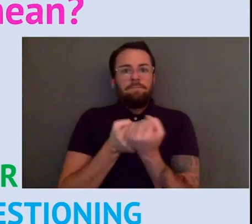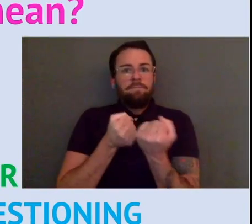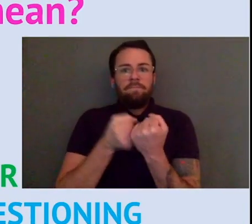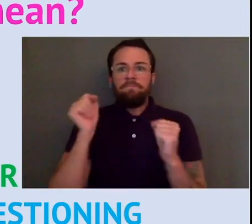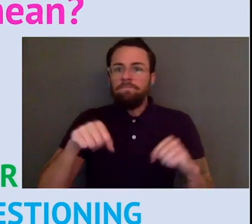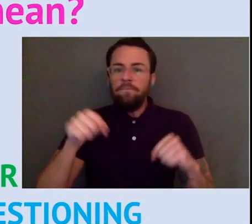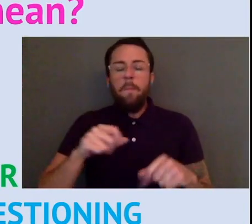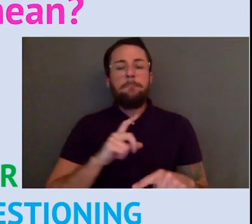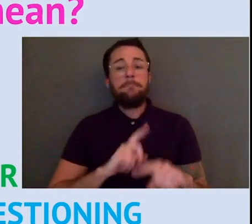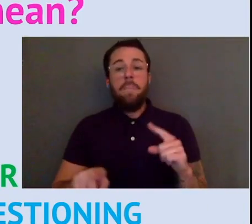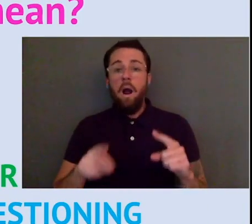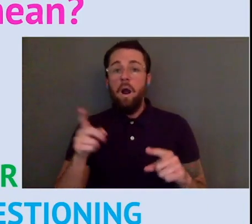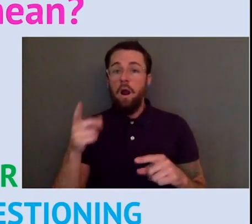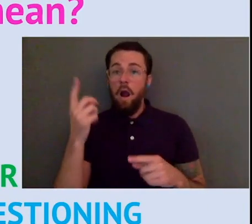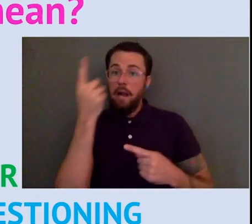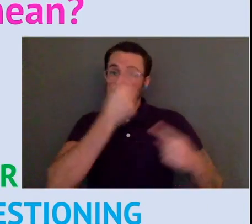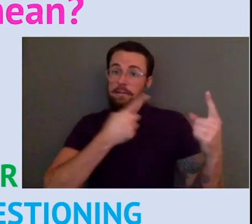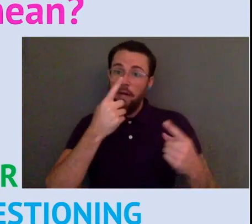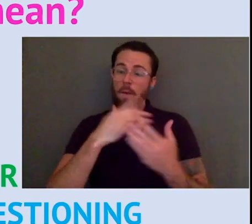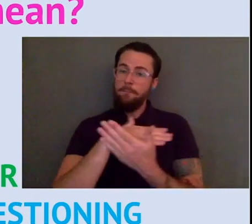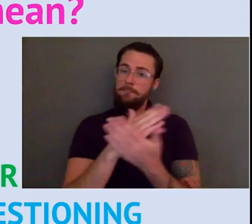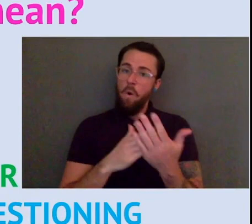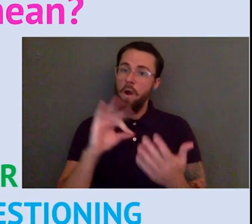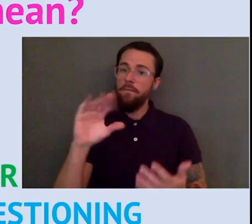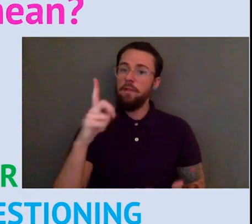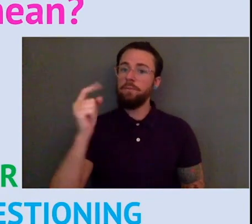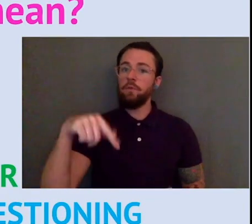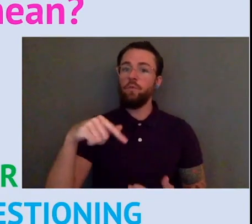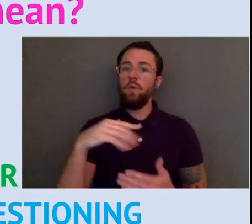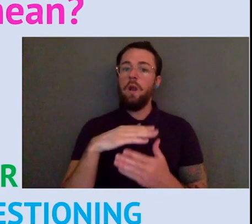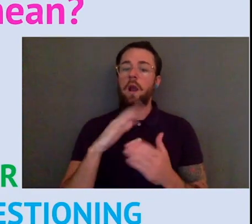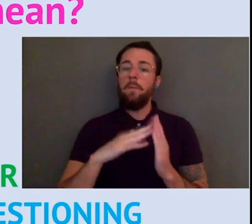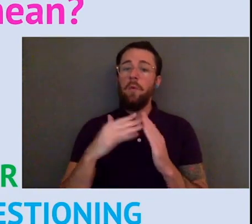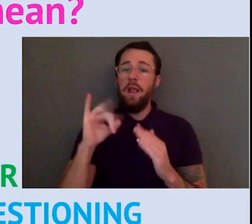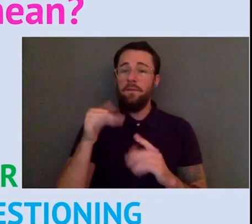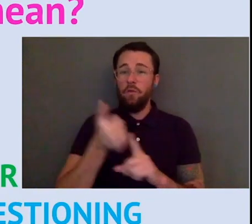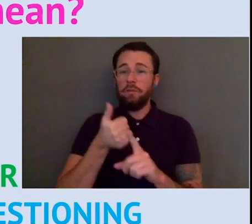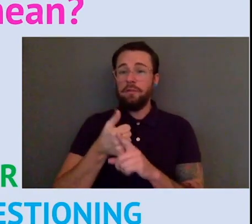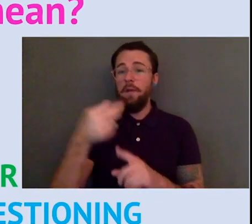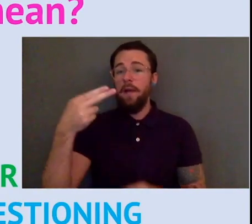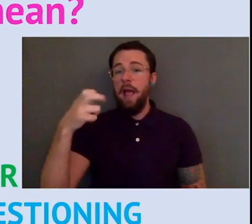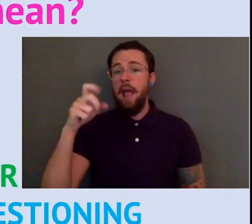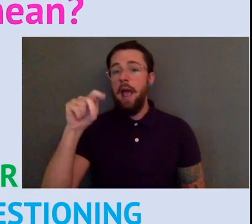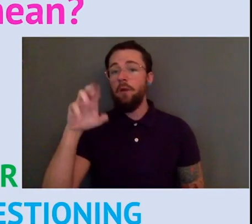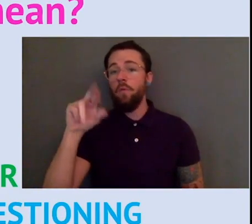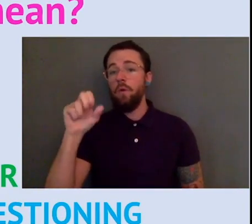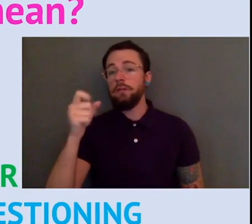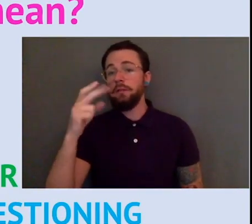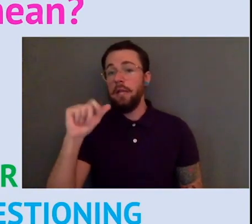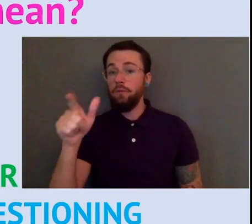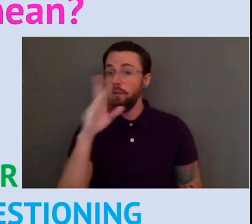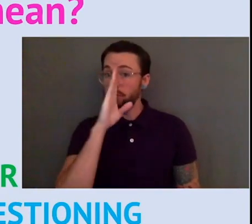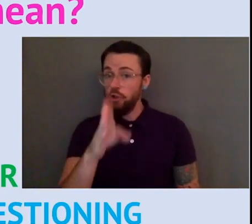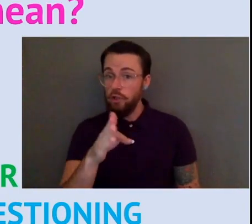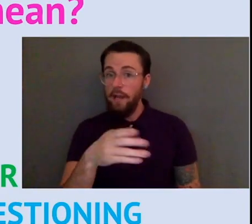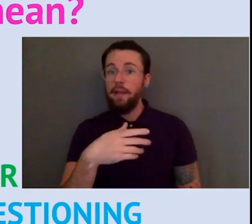We certainly appreciate allies in the world, people who support the LGBTQIA community.